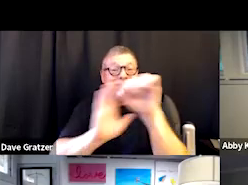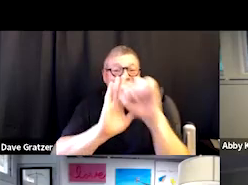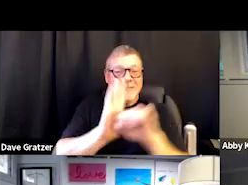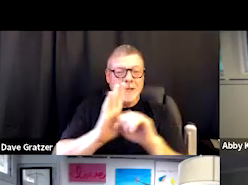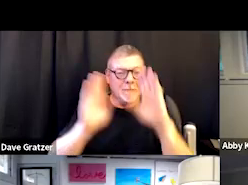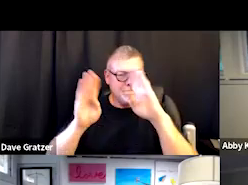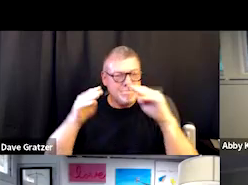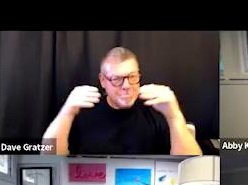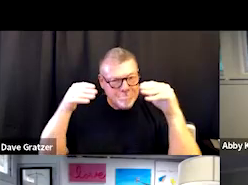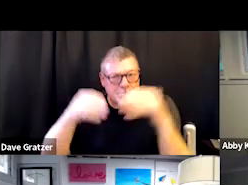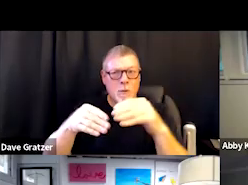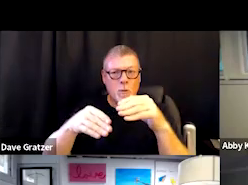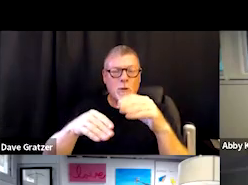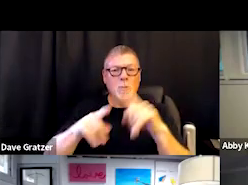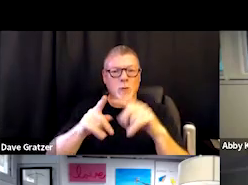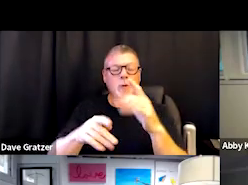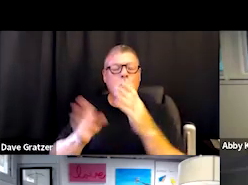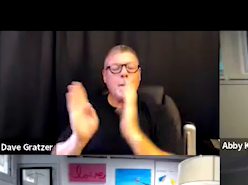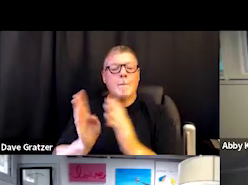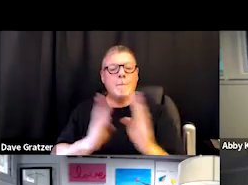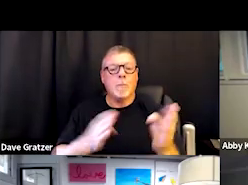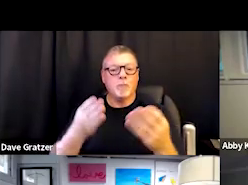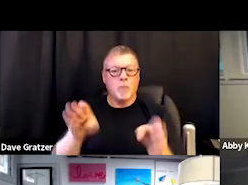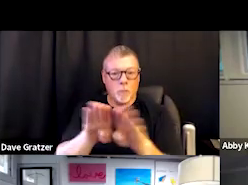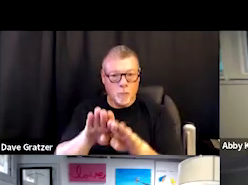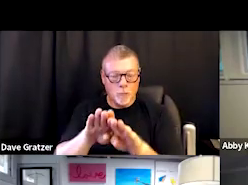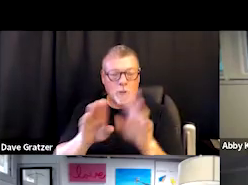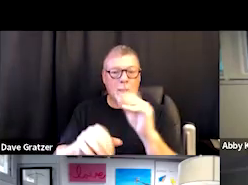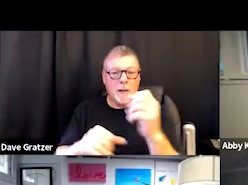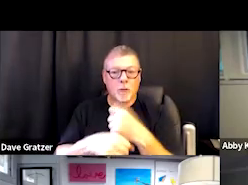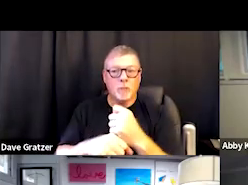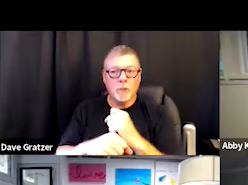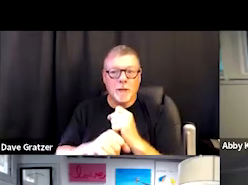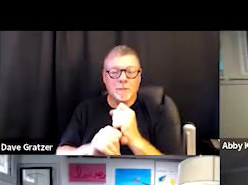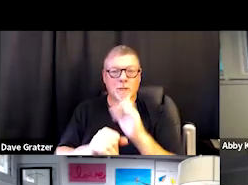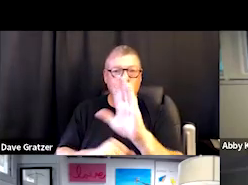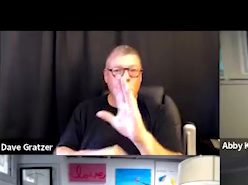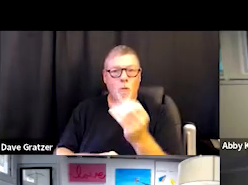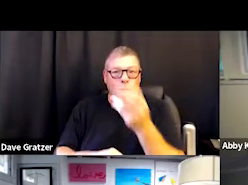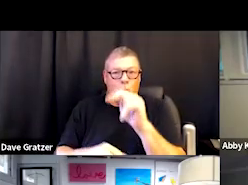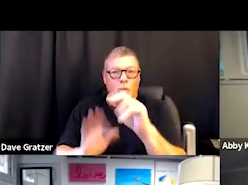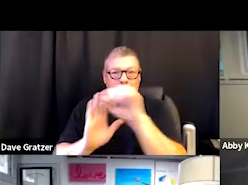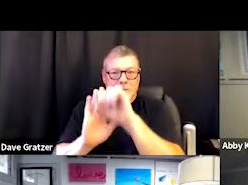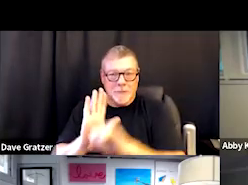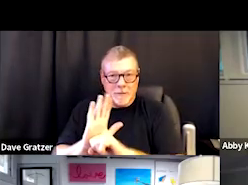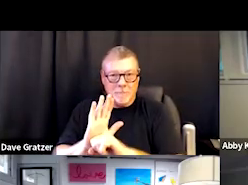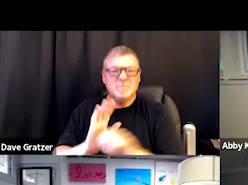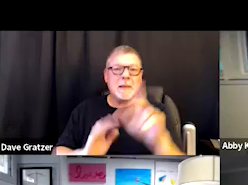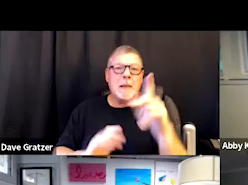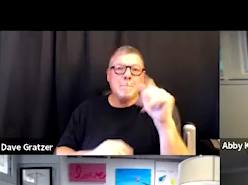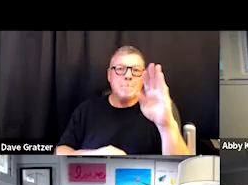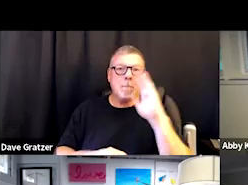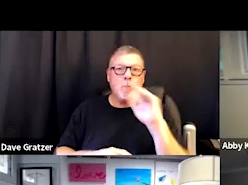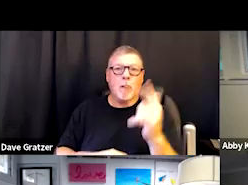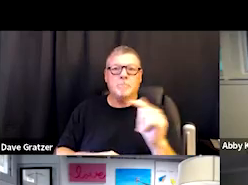to prepare for the closure of the TA Center and creating these state programs? So Pam, we'll start with you and then kind of go down the line.